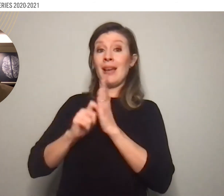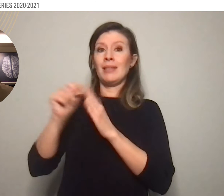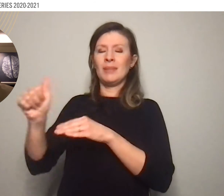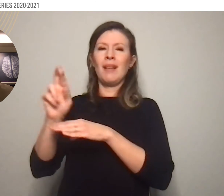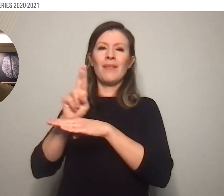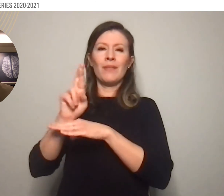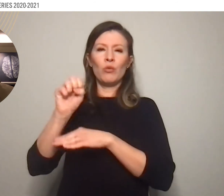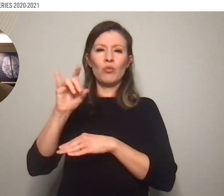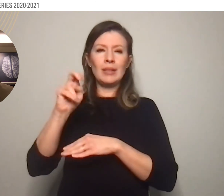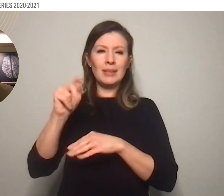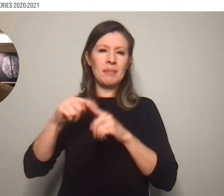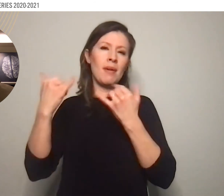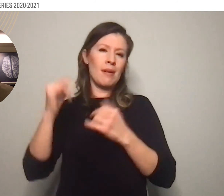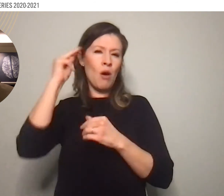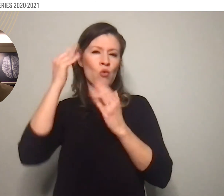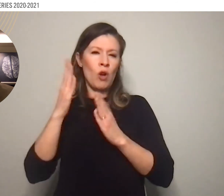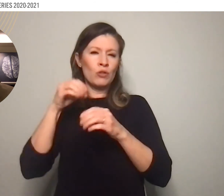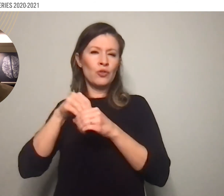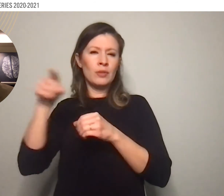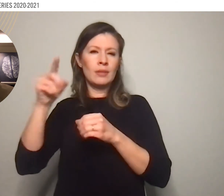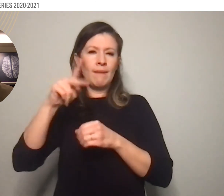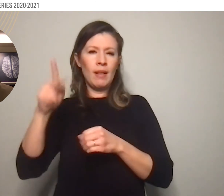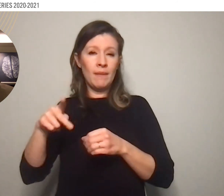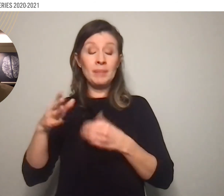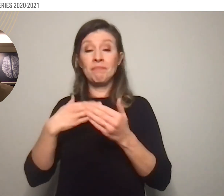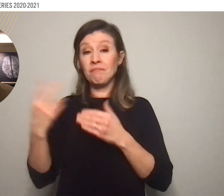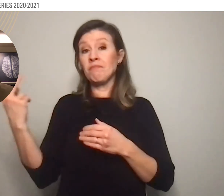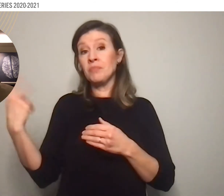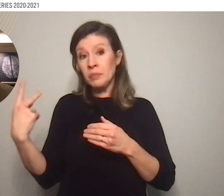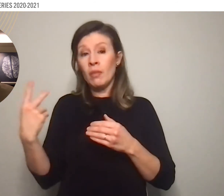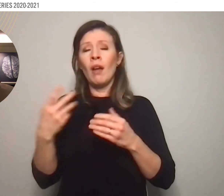who was a resident at the time but is now a neurologist in Philadelphia. We were, we were